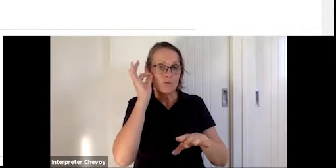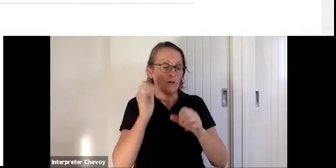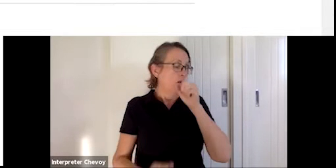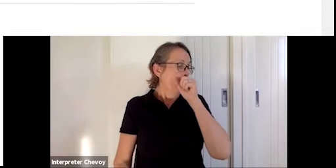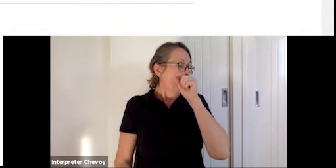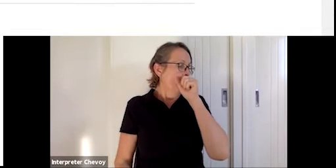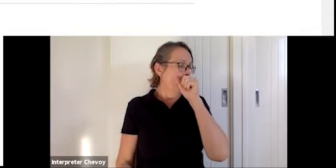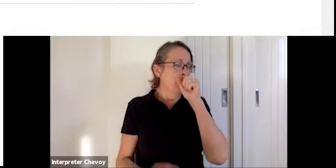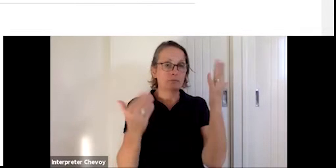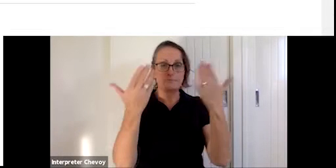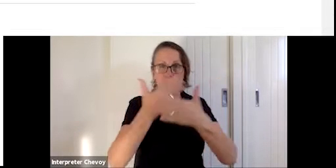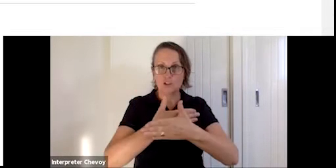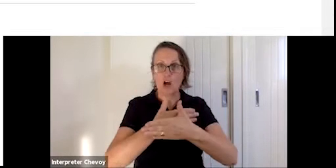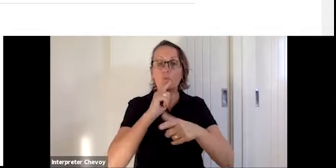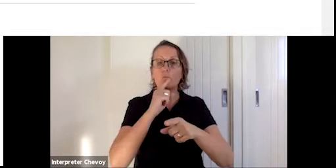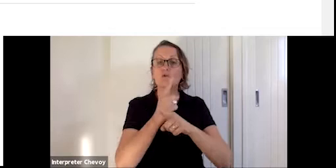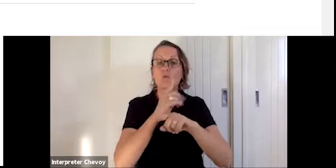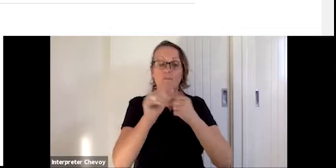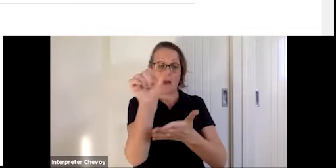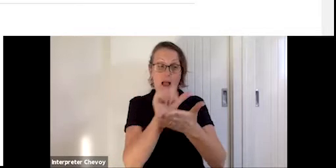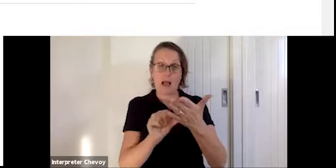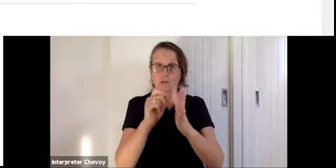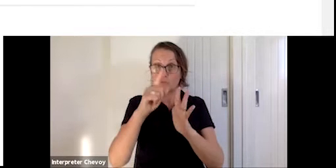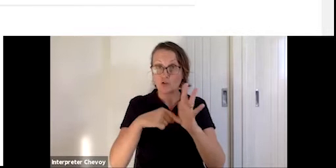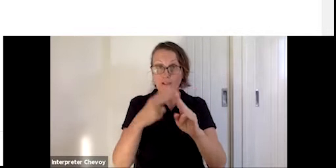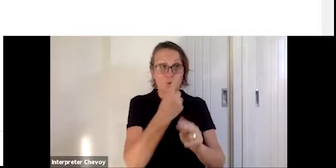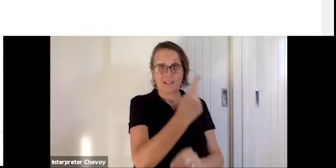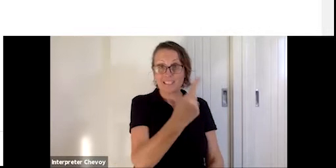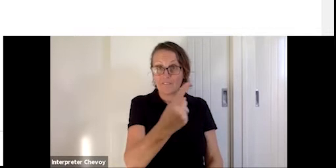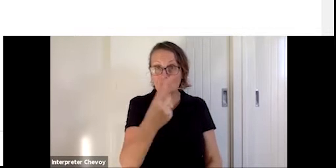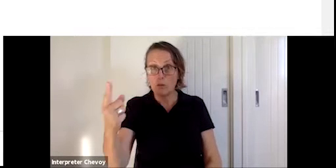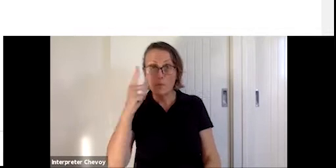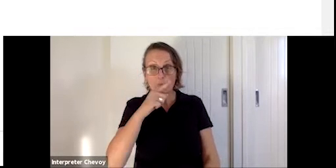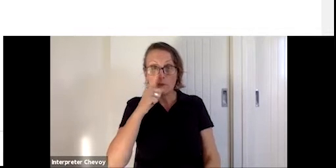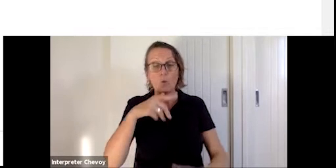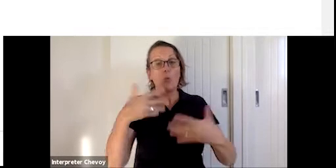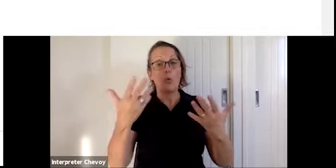are Arts Projects for Individuals and is Groups. If you click on that, it brings up a little bit